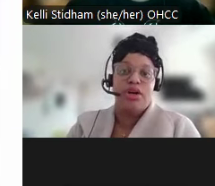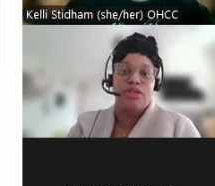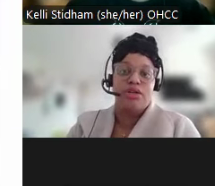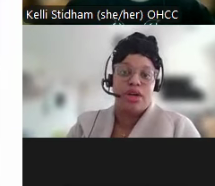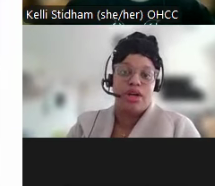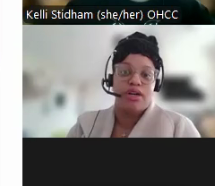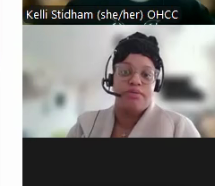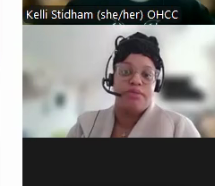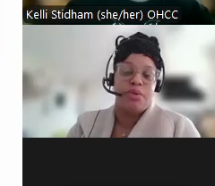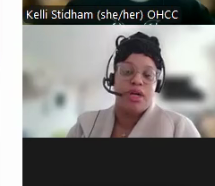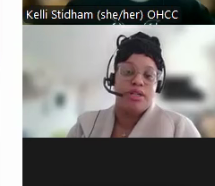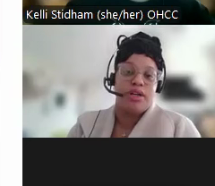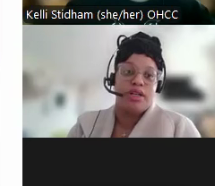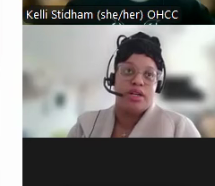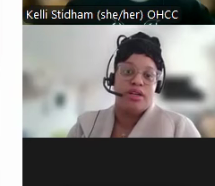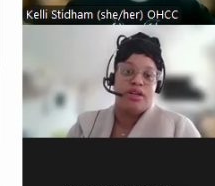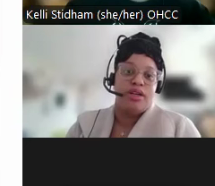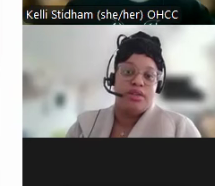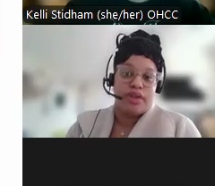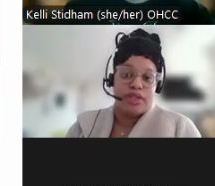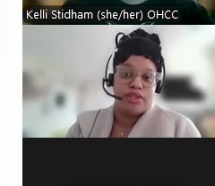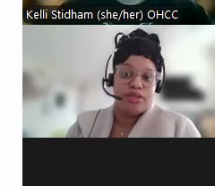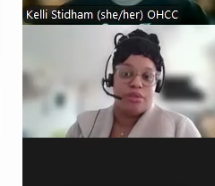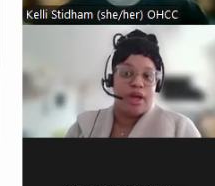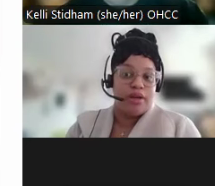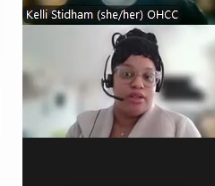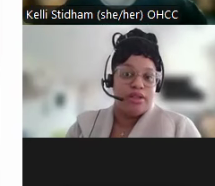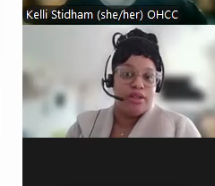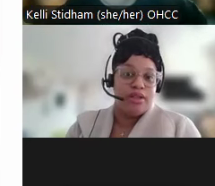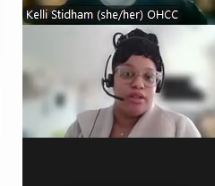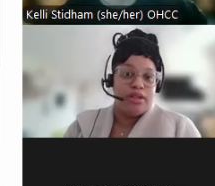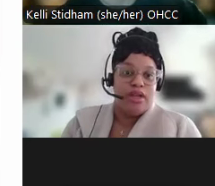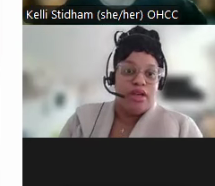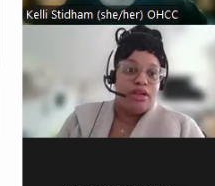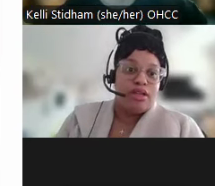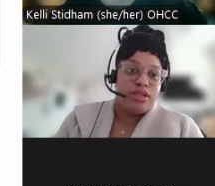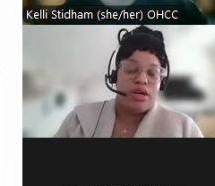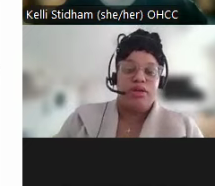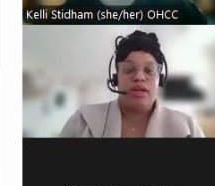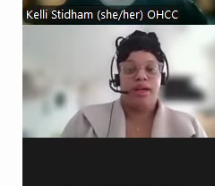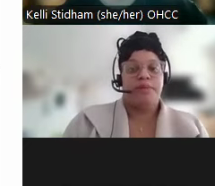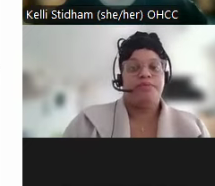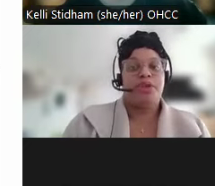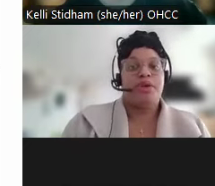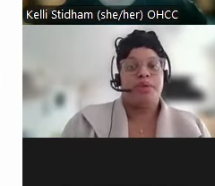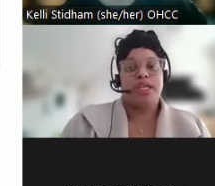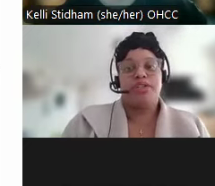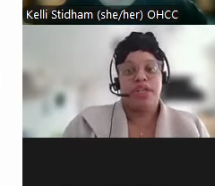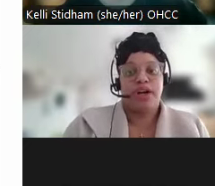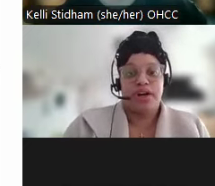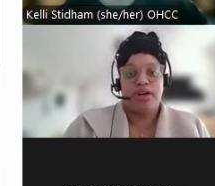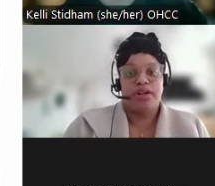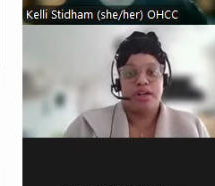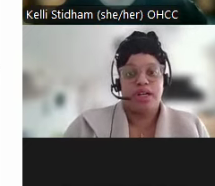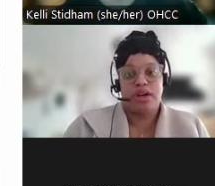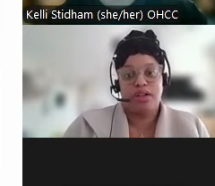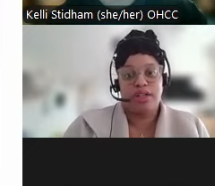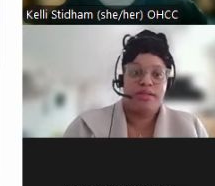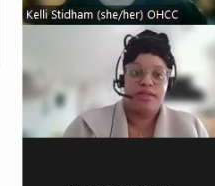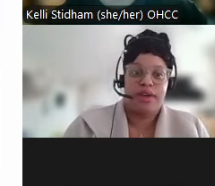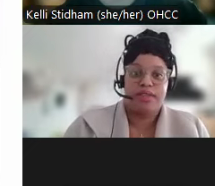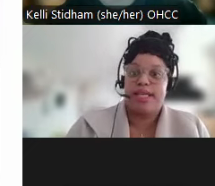also earn the $1 differential as well.